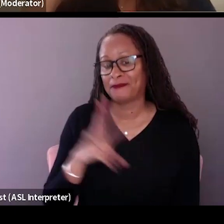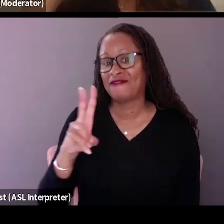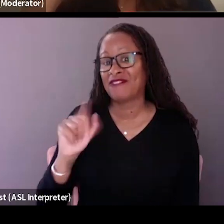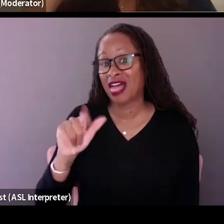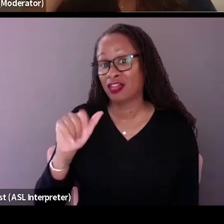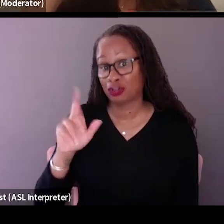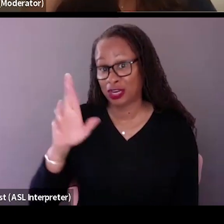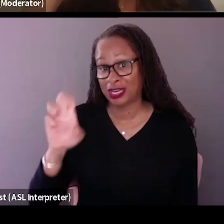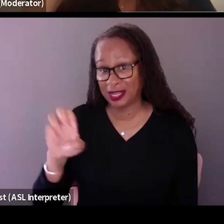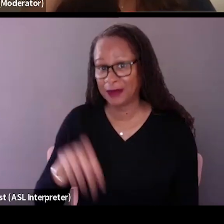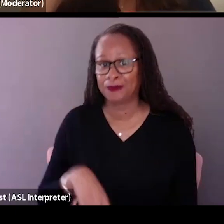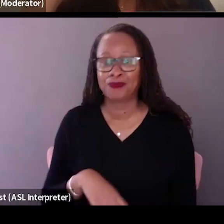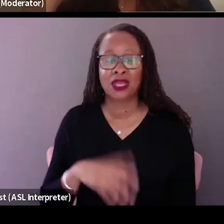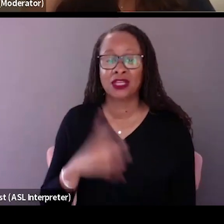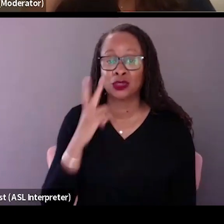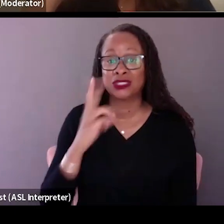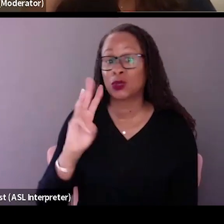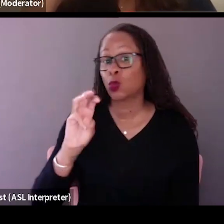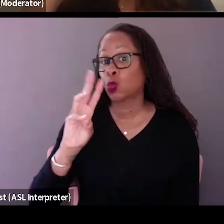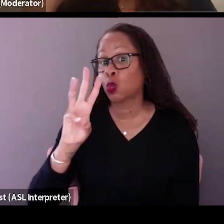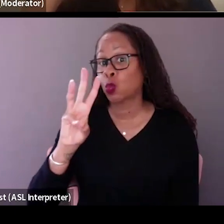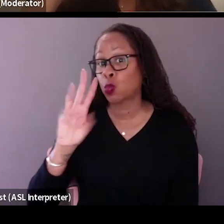You're seeing Will folks, you know, these are real people.